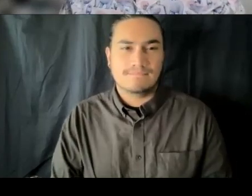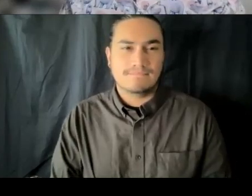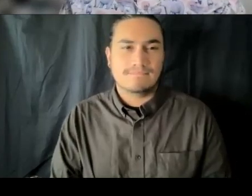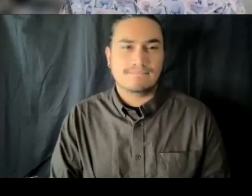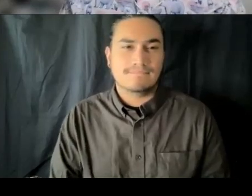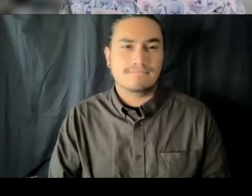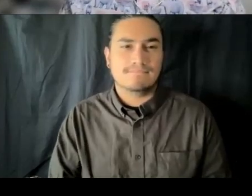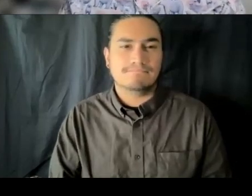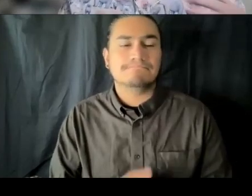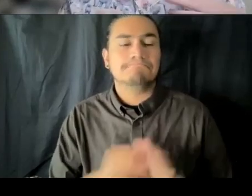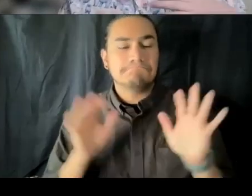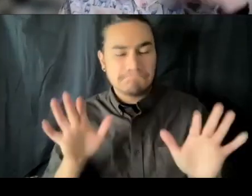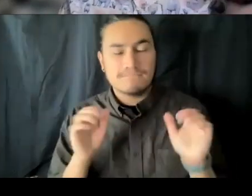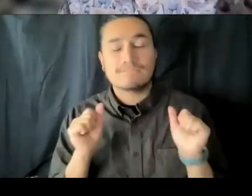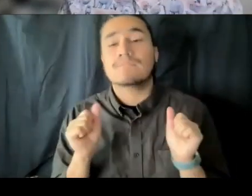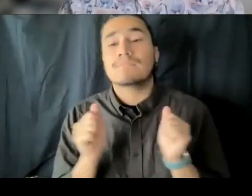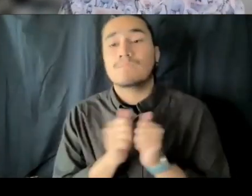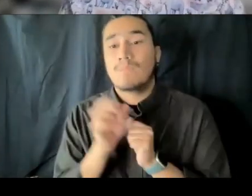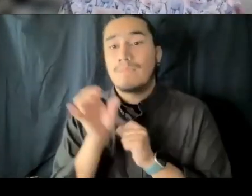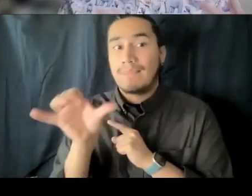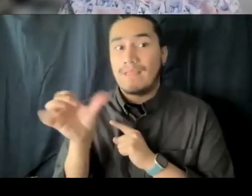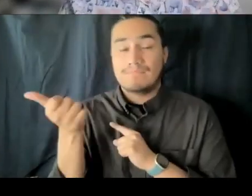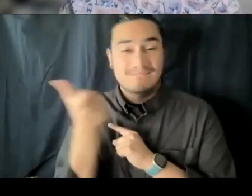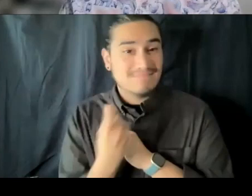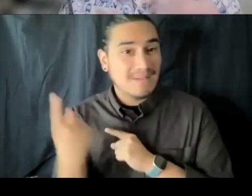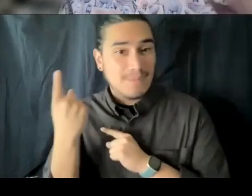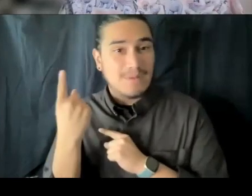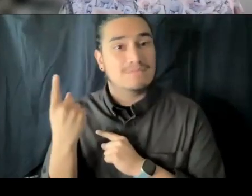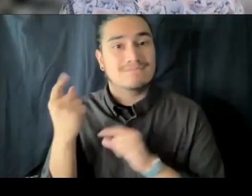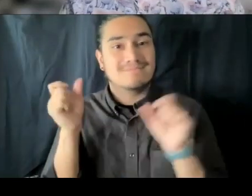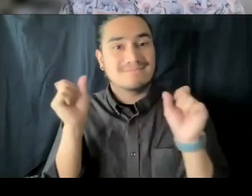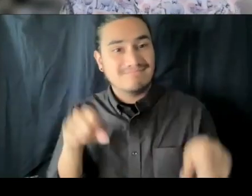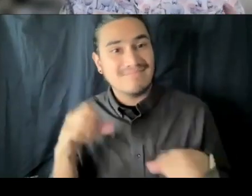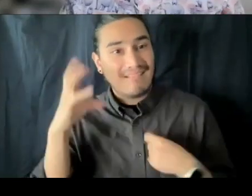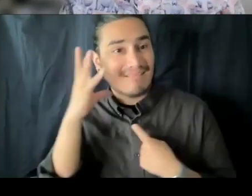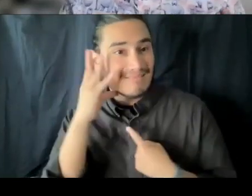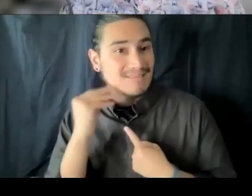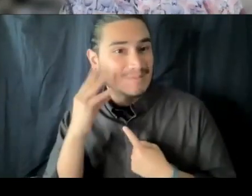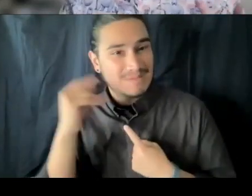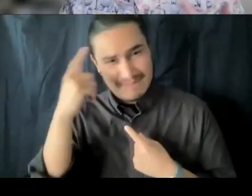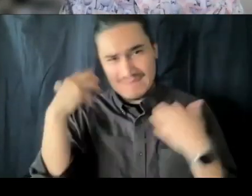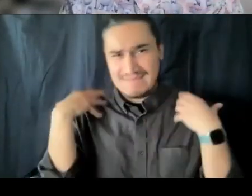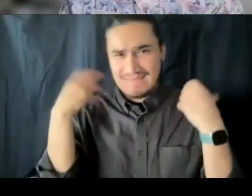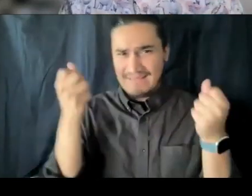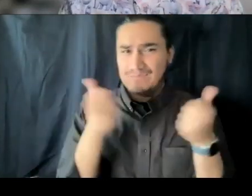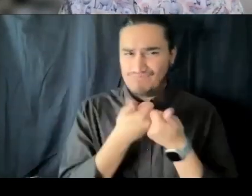With that though, anyone can experience mental health challenges.